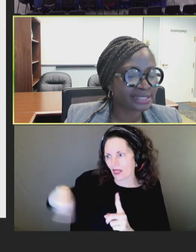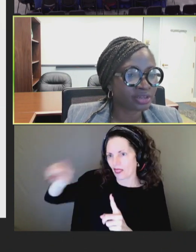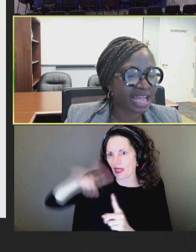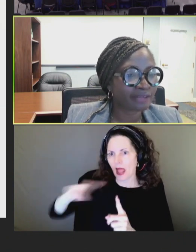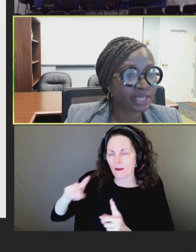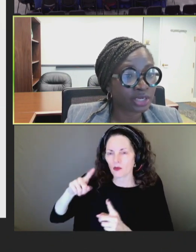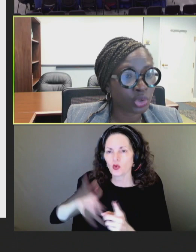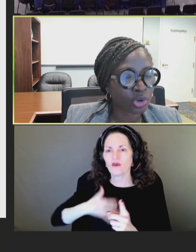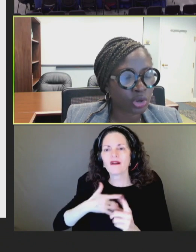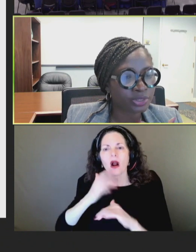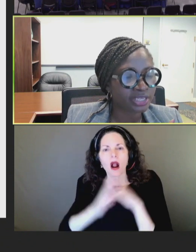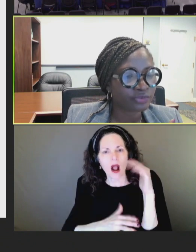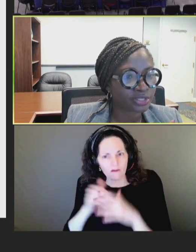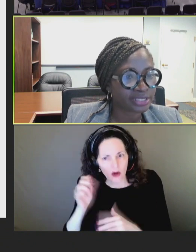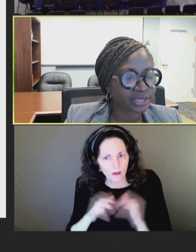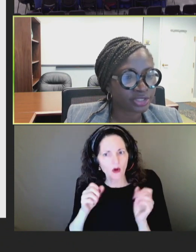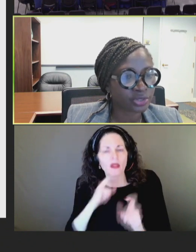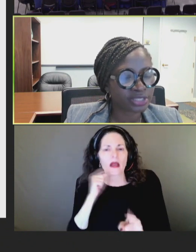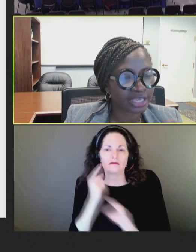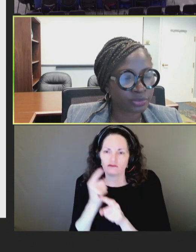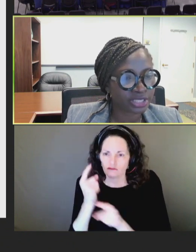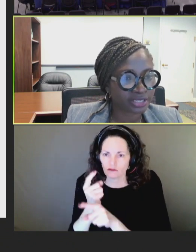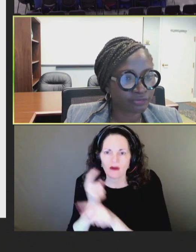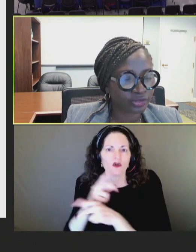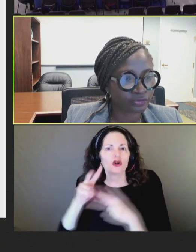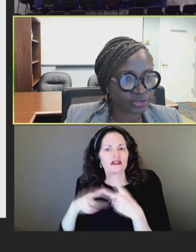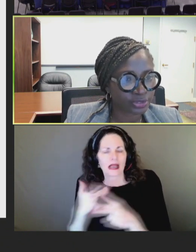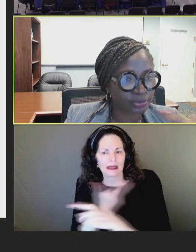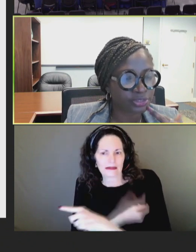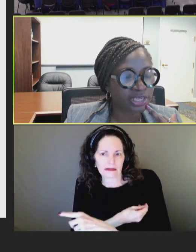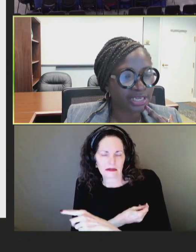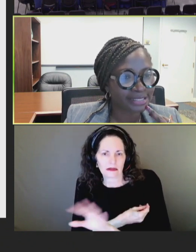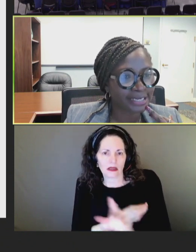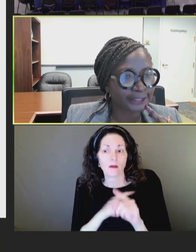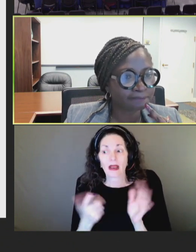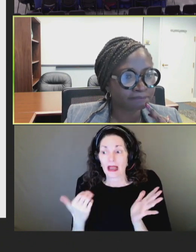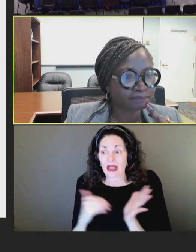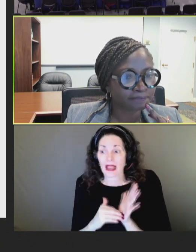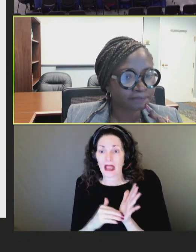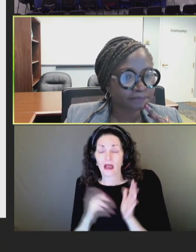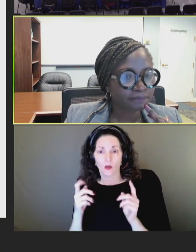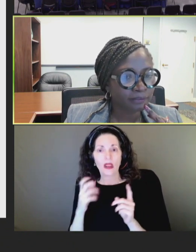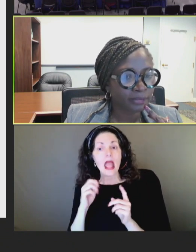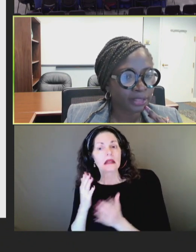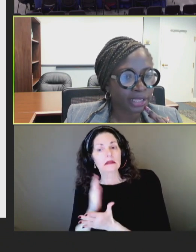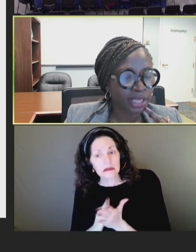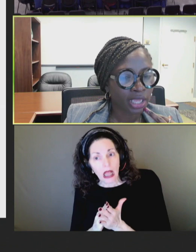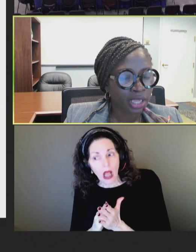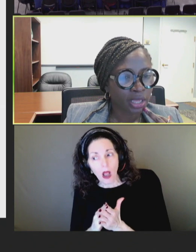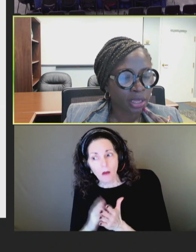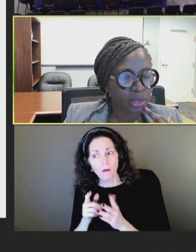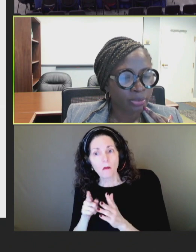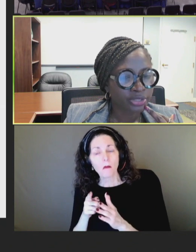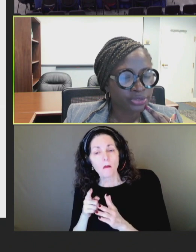still have a lower uptake for the second dose than we did for the first dose. Next slide.